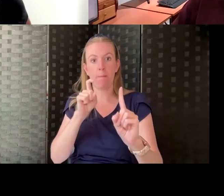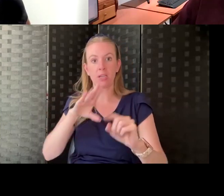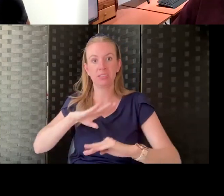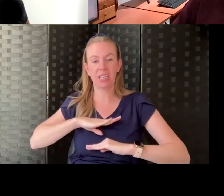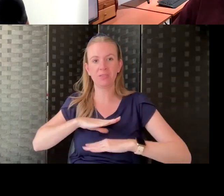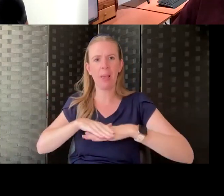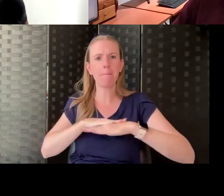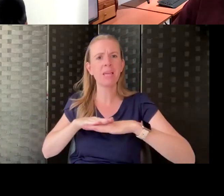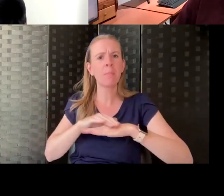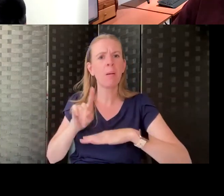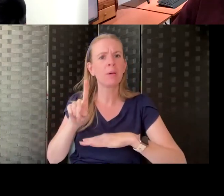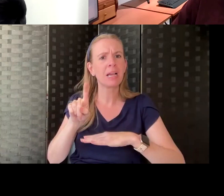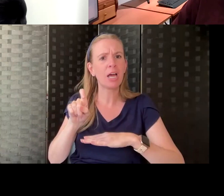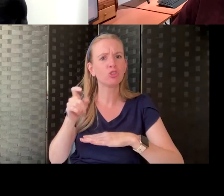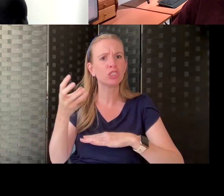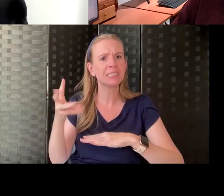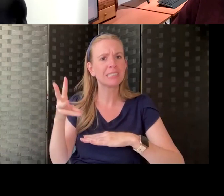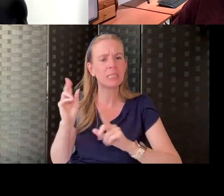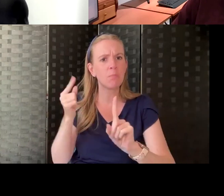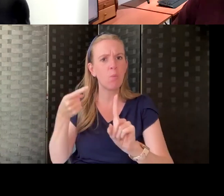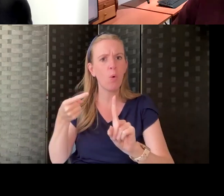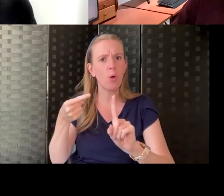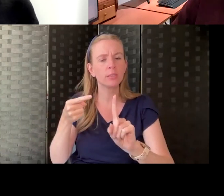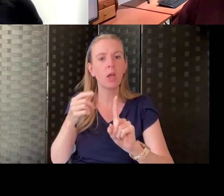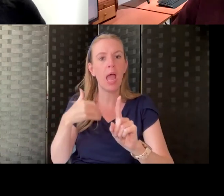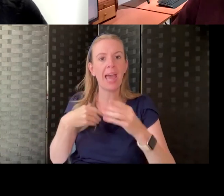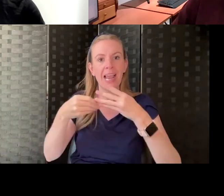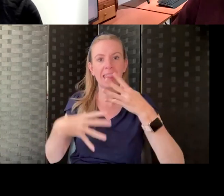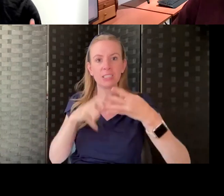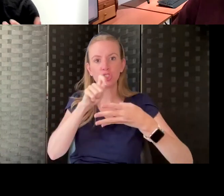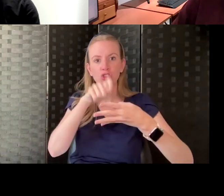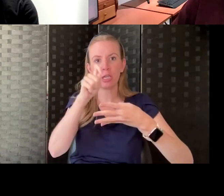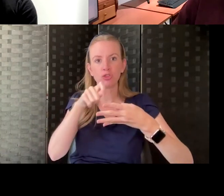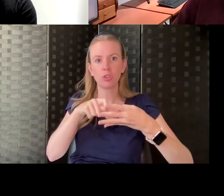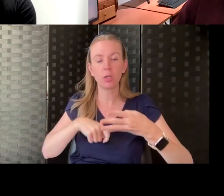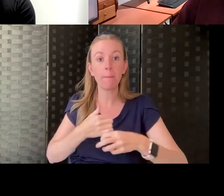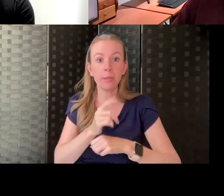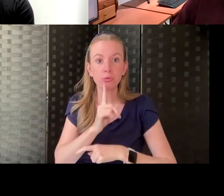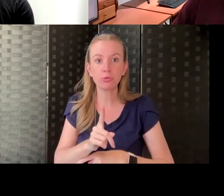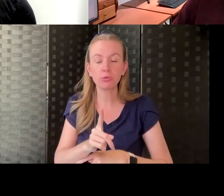score of 116 points and it was a checklist I had to go down and make sure that we were good to.